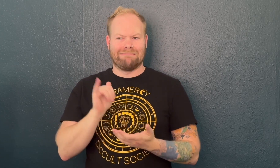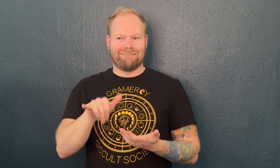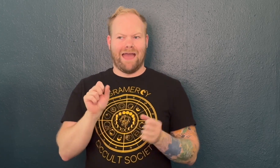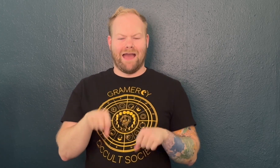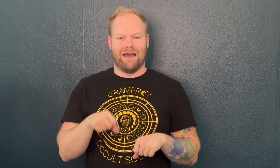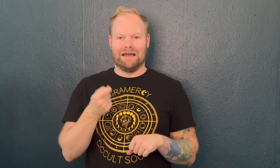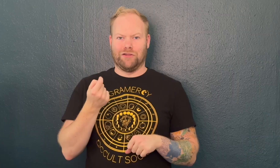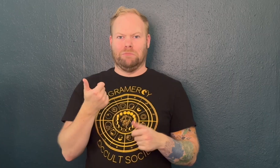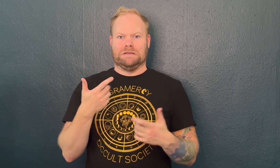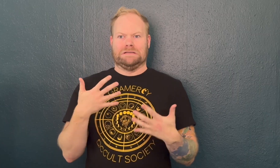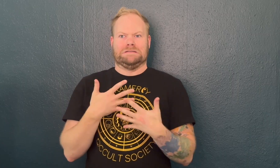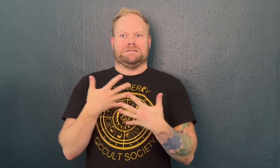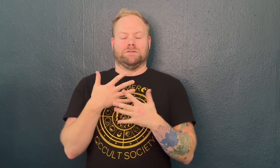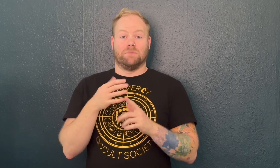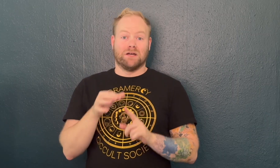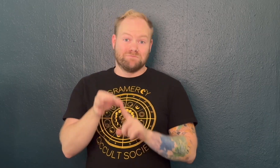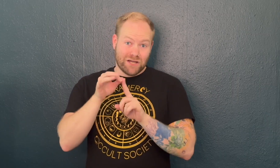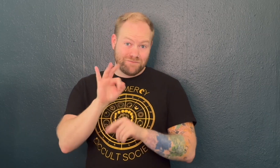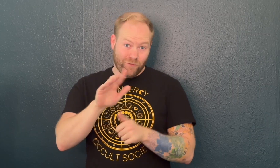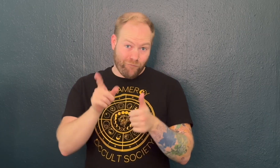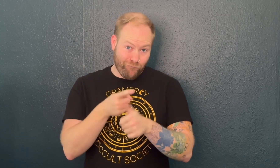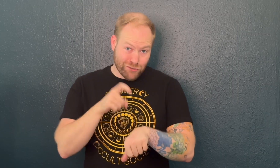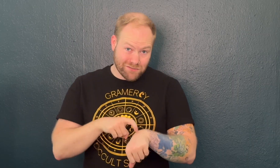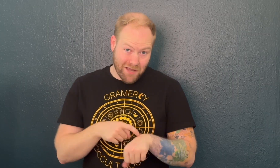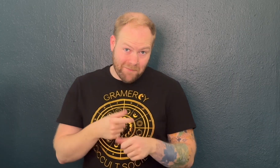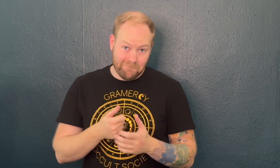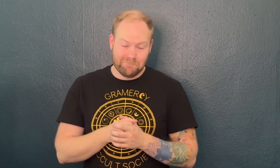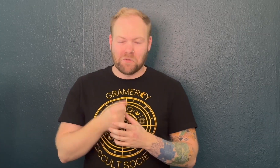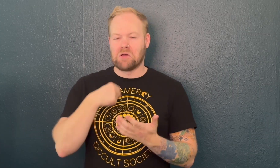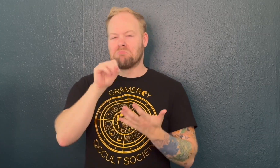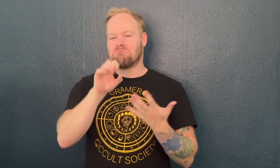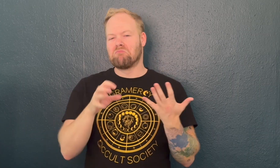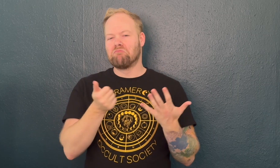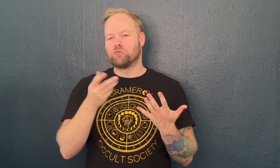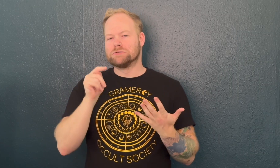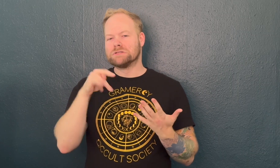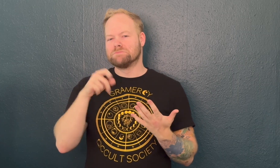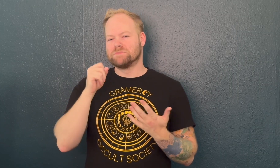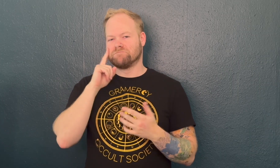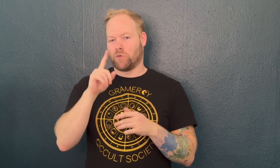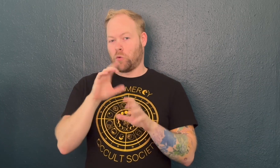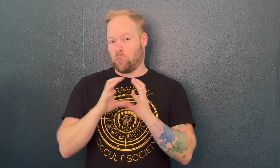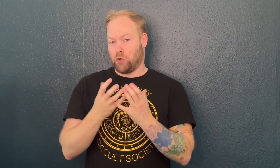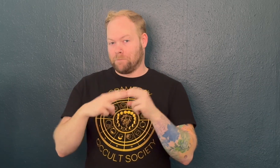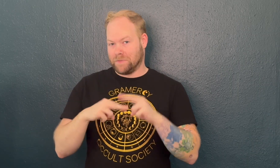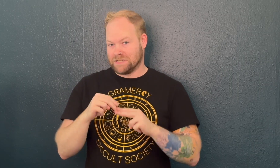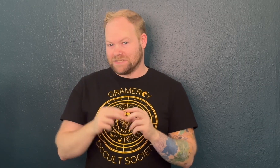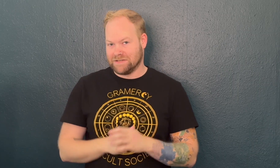That can be a little intimidating, especially if it’s your first time! Here’s a few tips on worldbuilding.